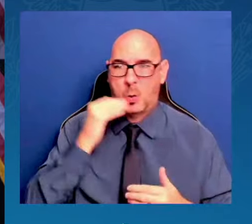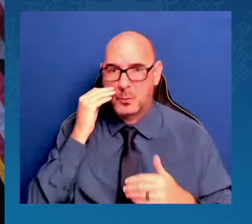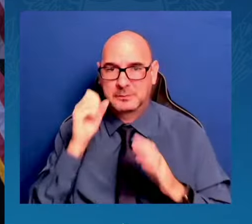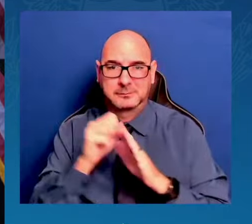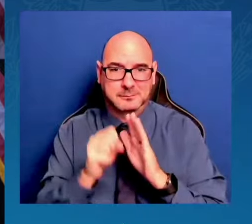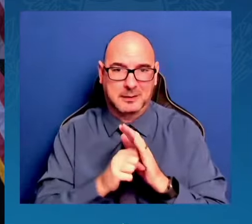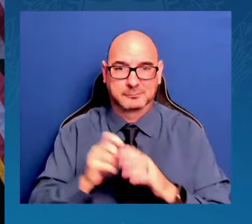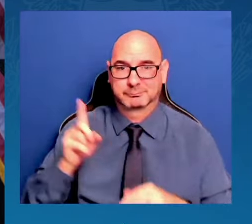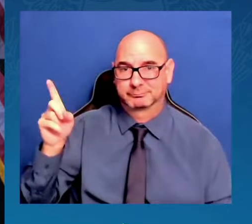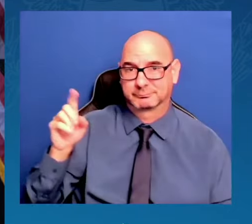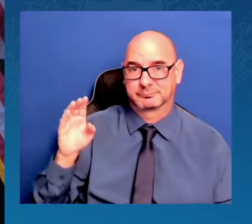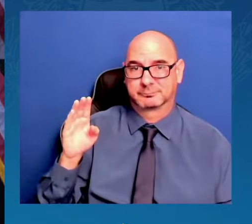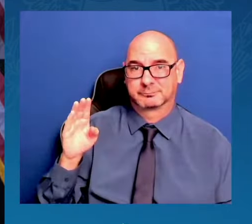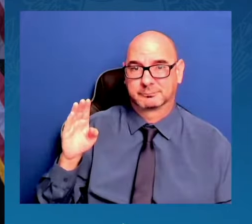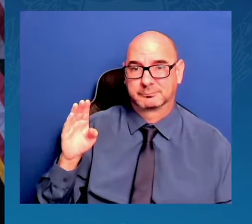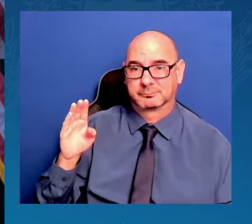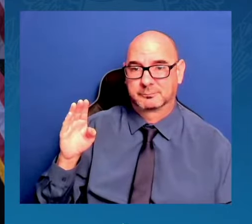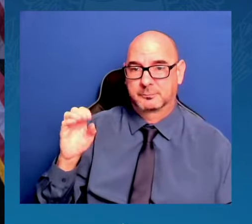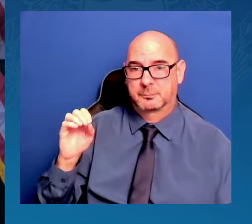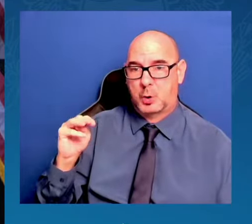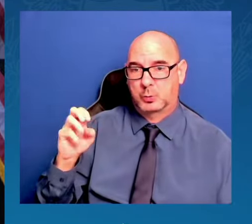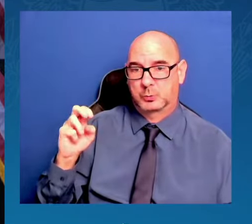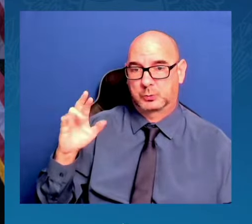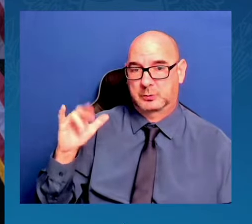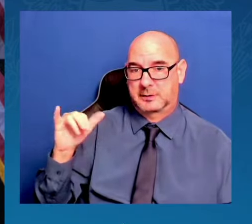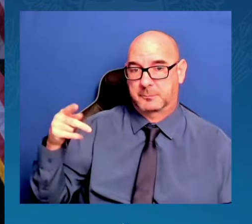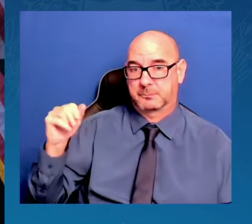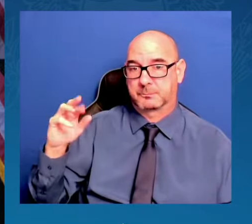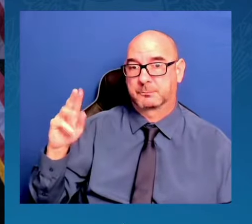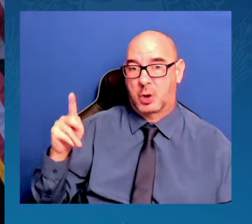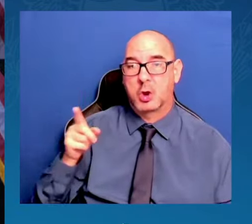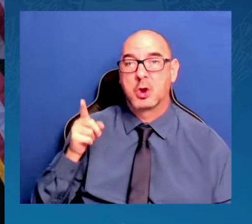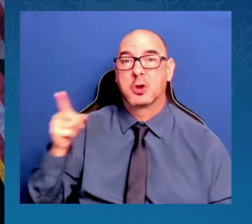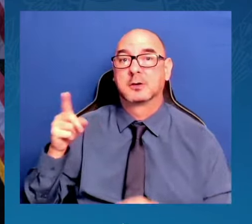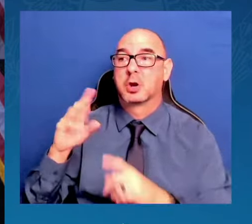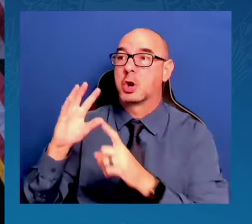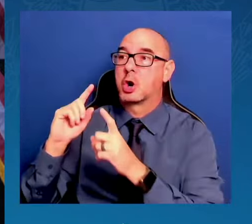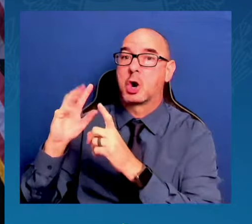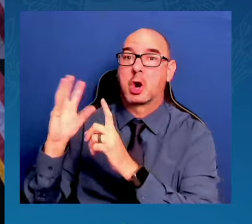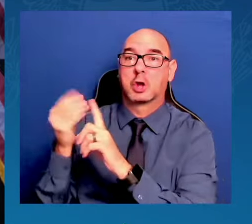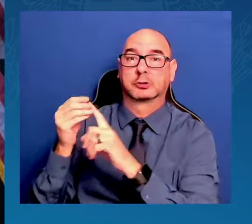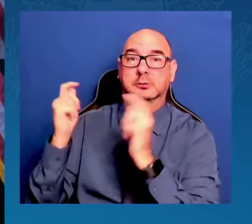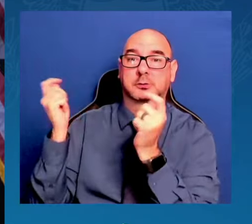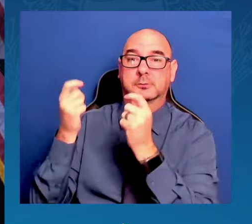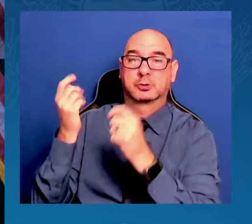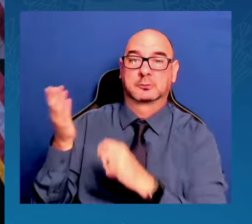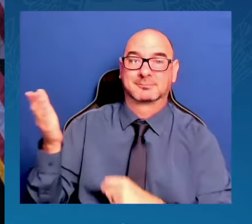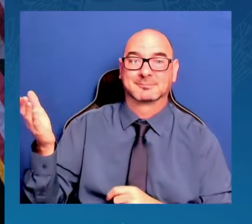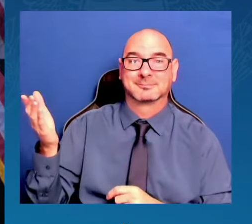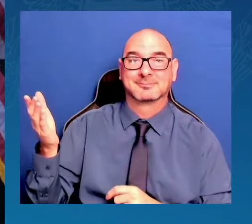A time of a cultural celebration, and yet another community has been torn apart by senseless gun violence.